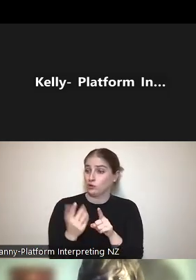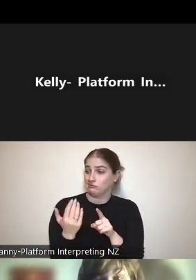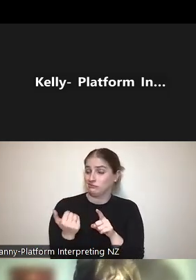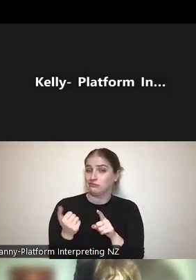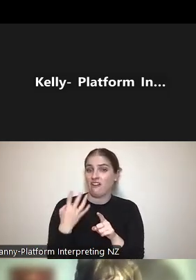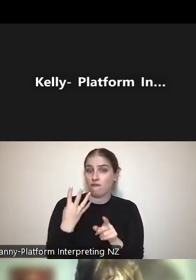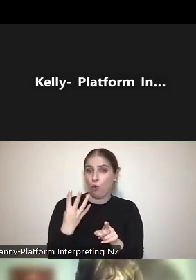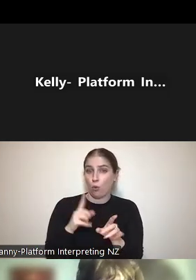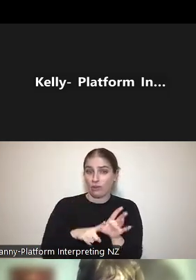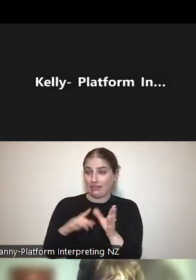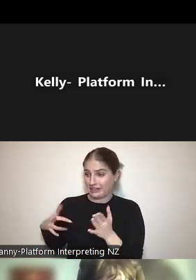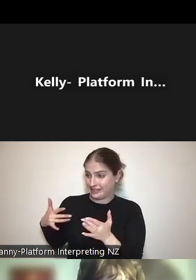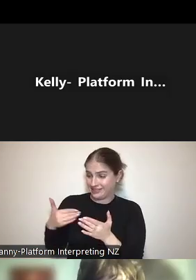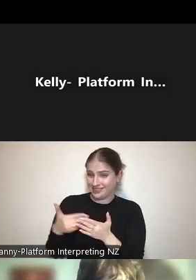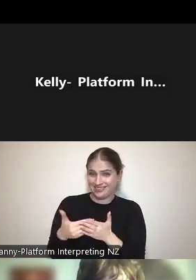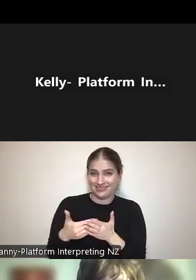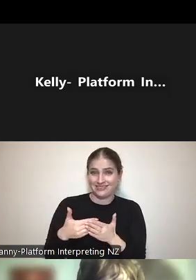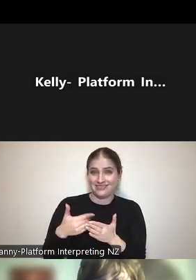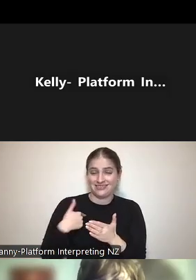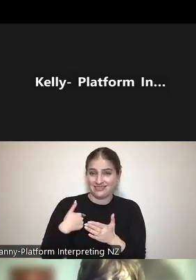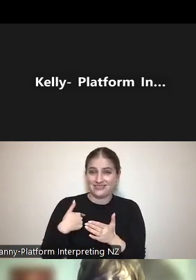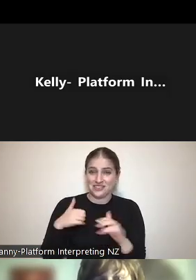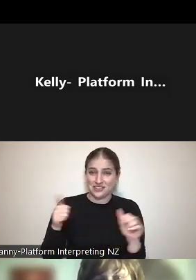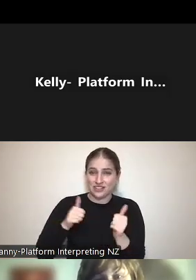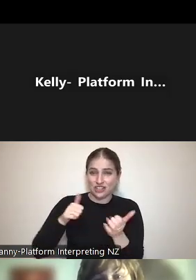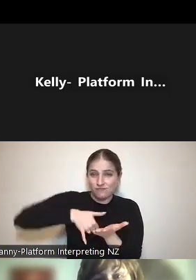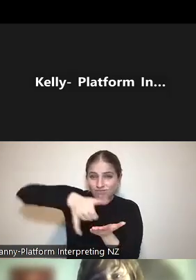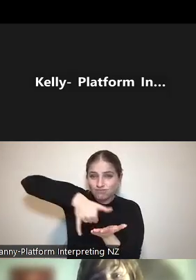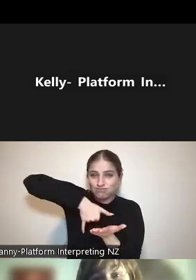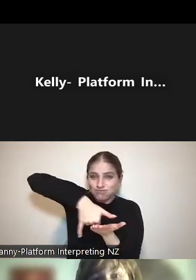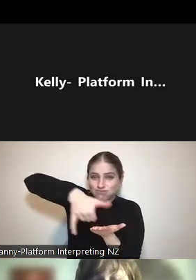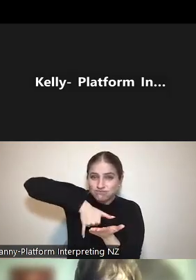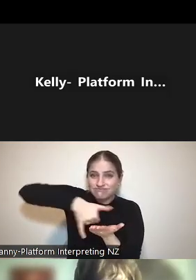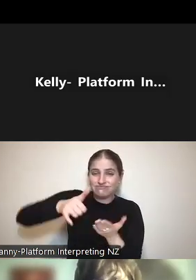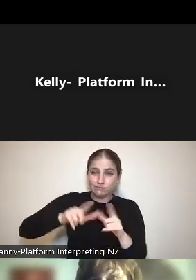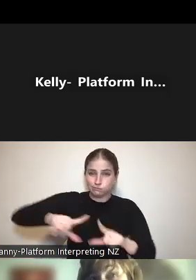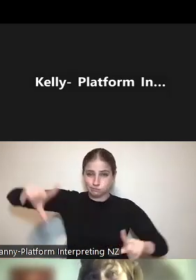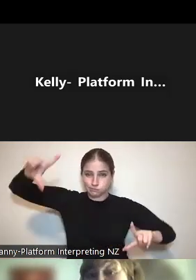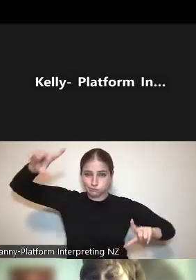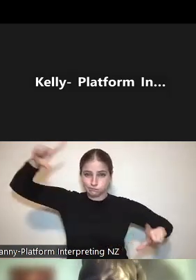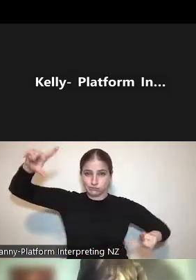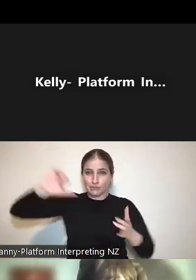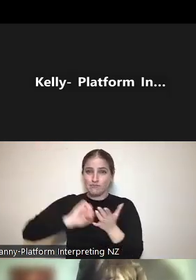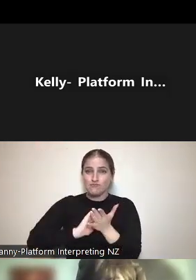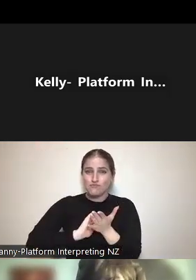Photocopied out large print, versions of our program. And hand-delivered them.